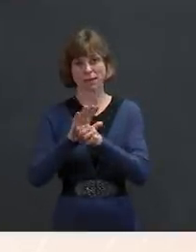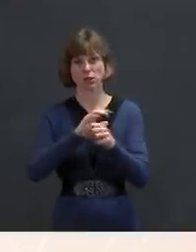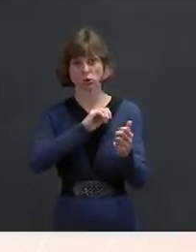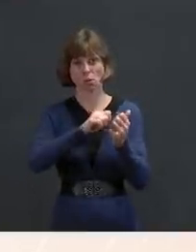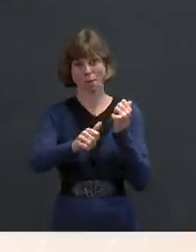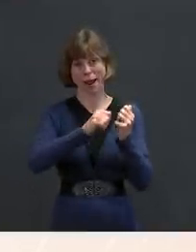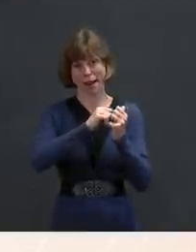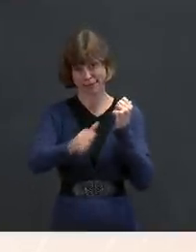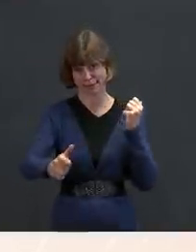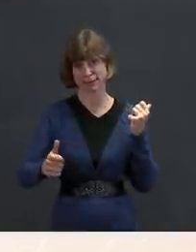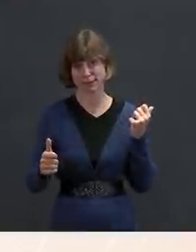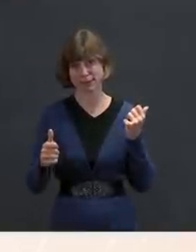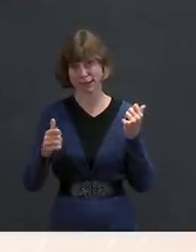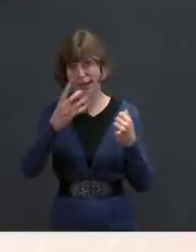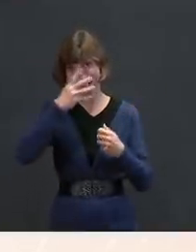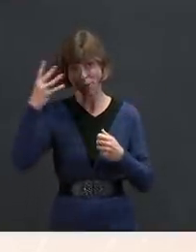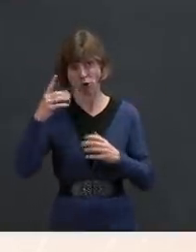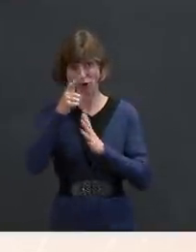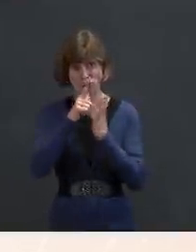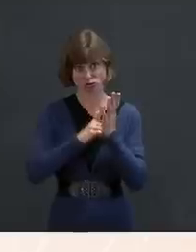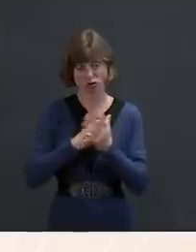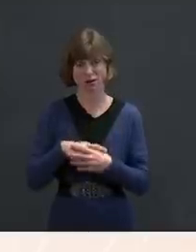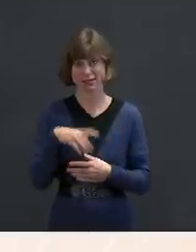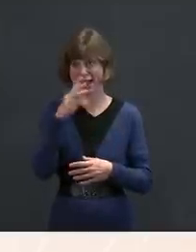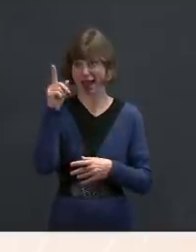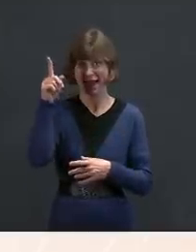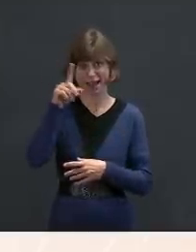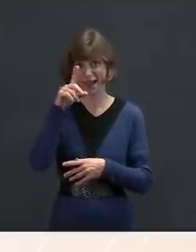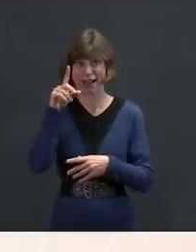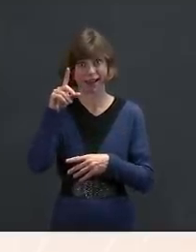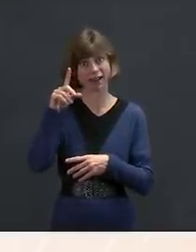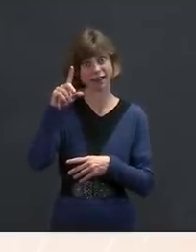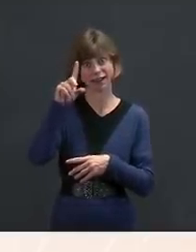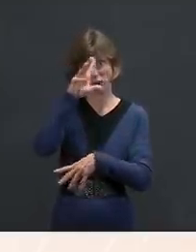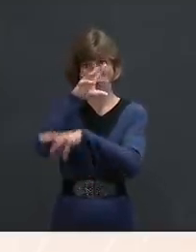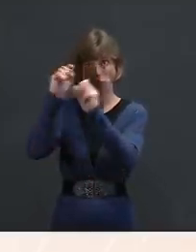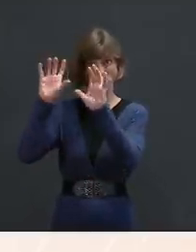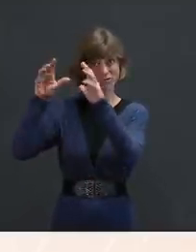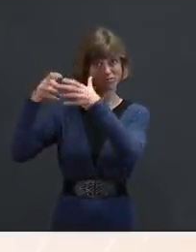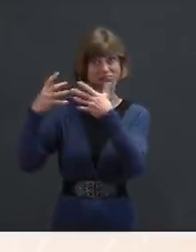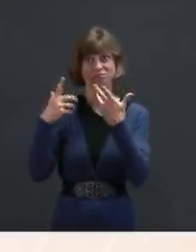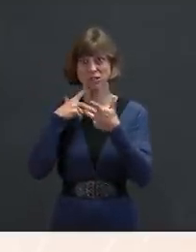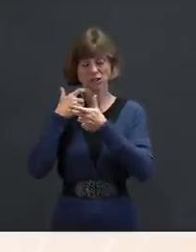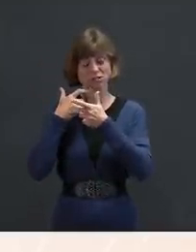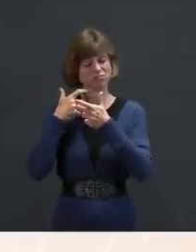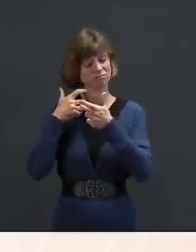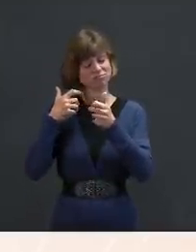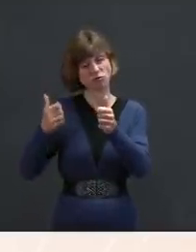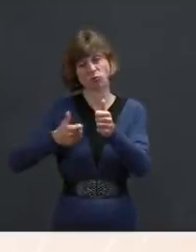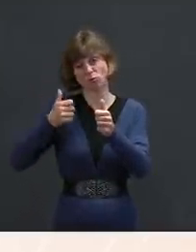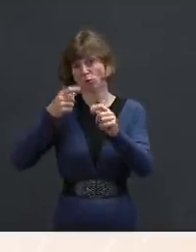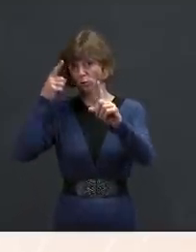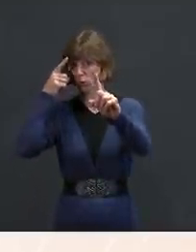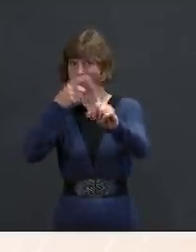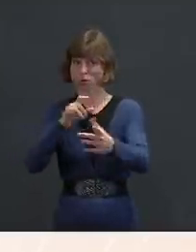and the administration is pursuing a path that everyone understands is direly needed. Ms. Psaki: Steve. We'll do two more.